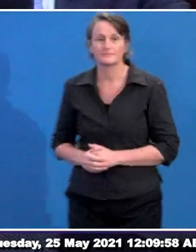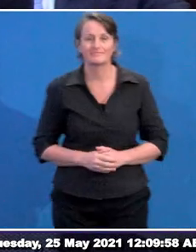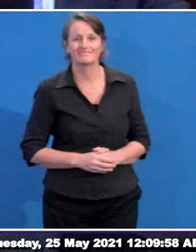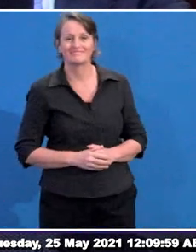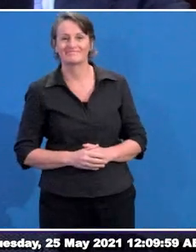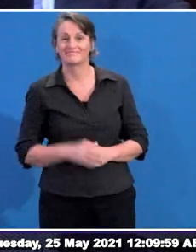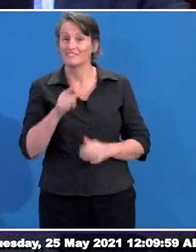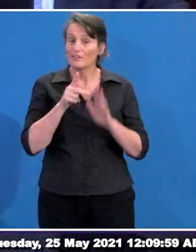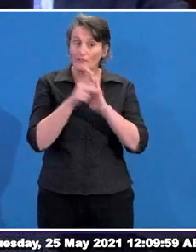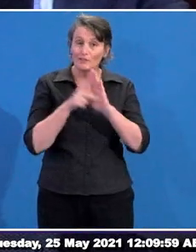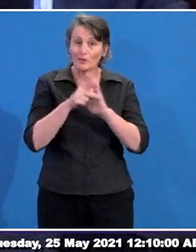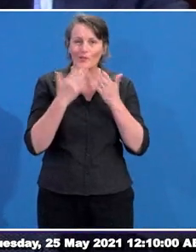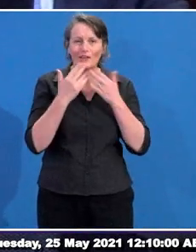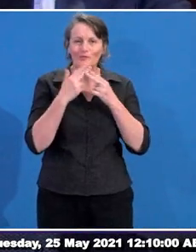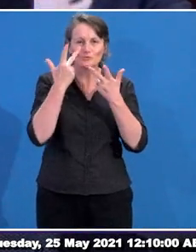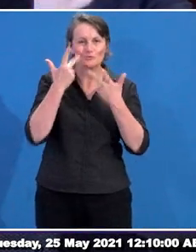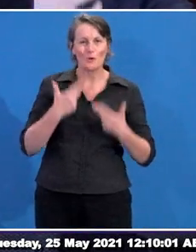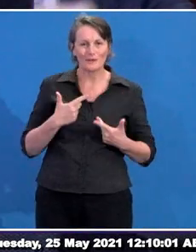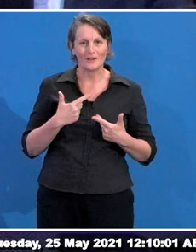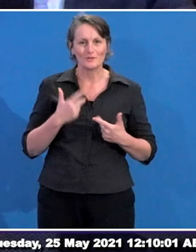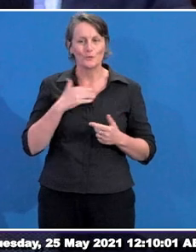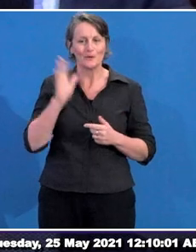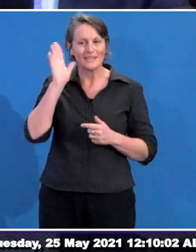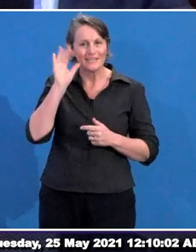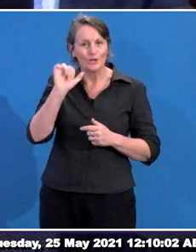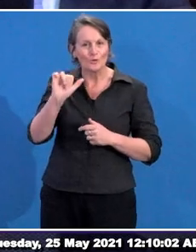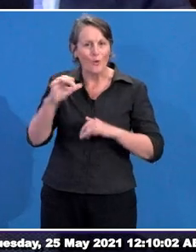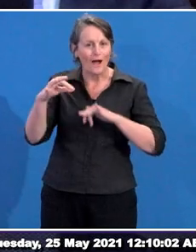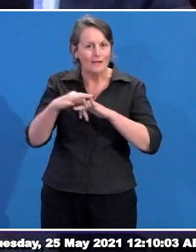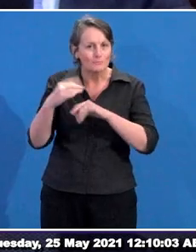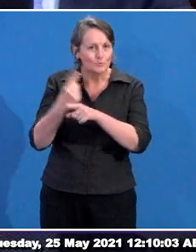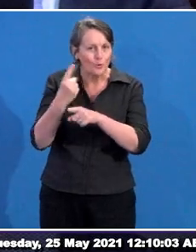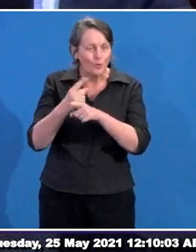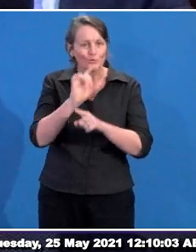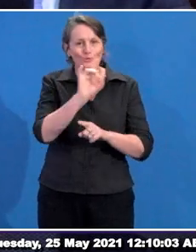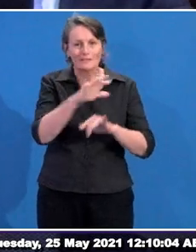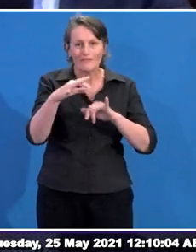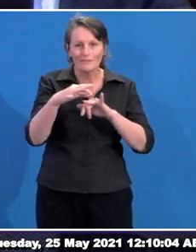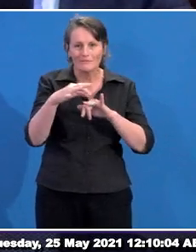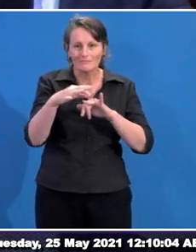And we could hear your husband, yourself and your daughter in the video,